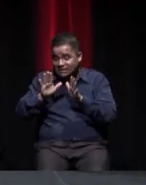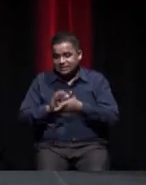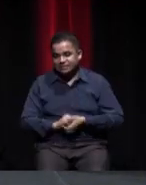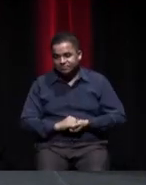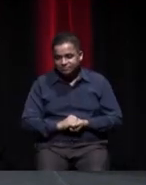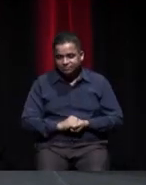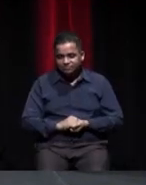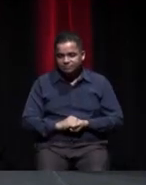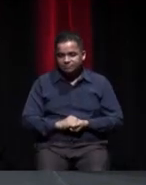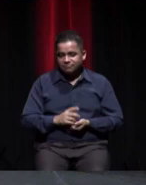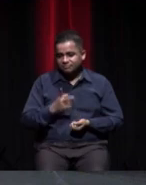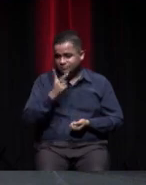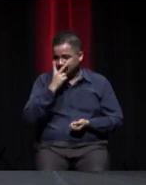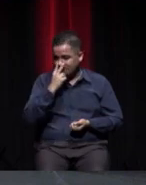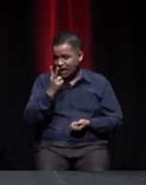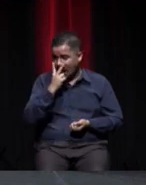I think that, especially...